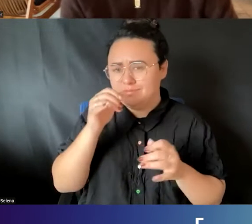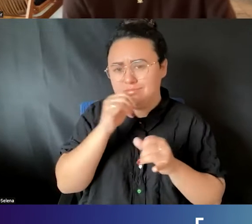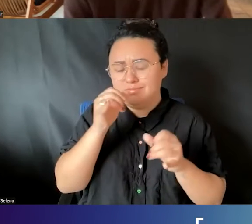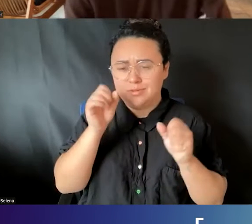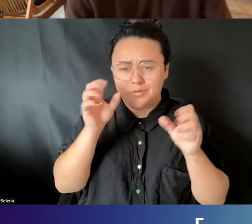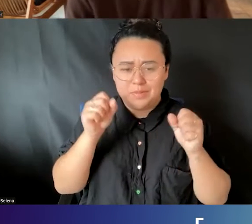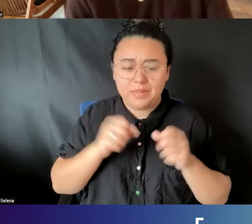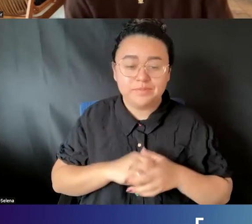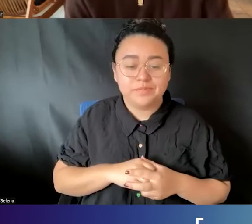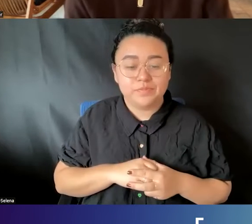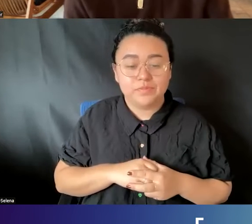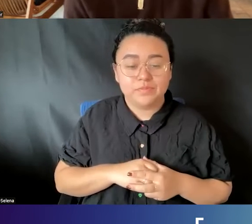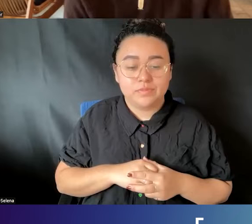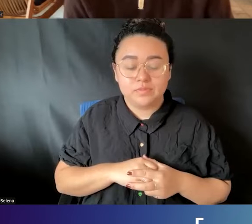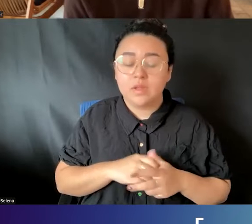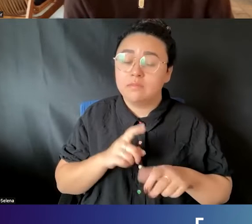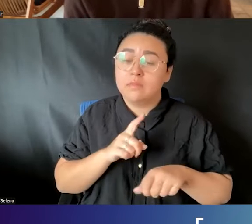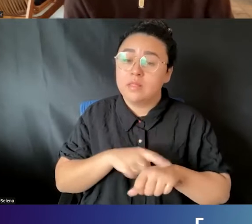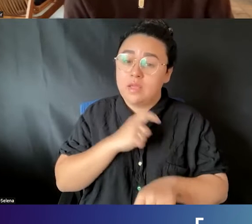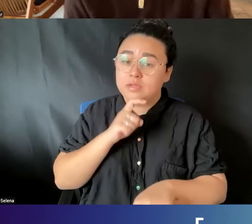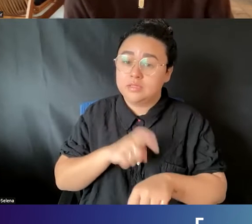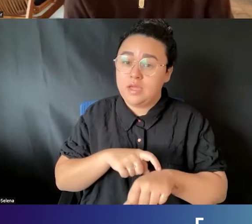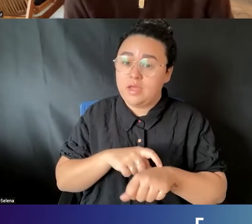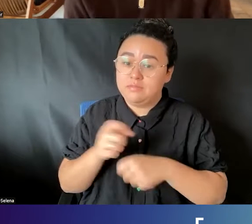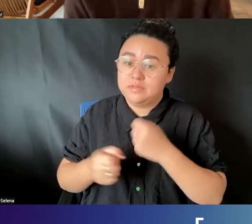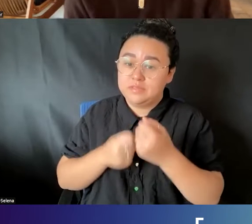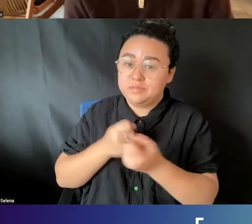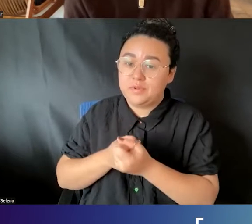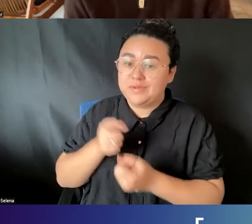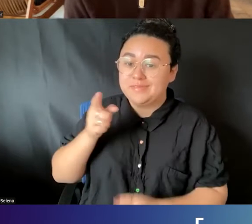And I have been a long time fan of Karin's work as a producer,